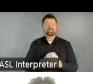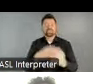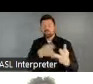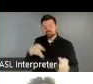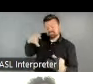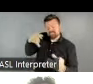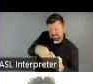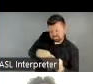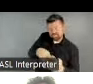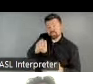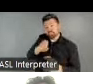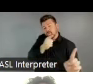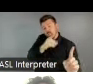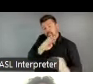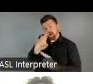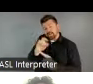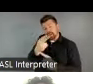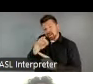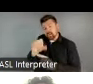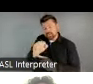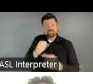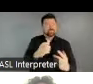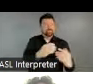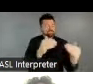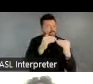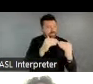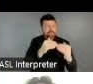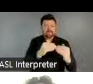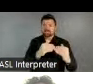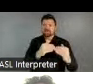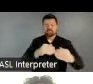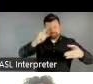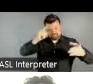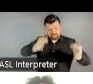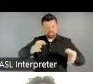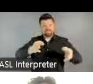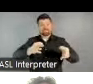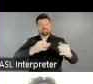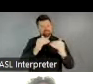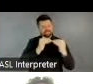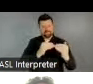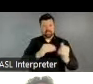commitment to equity and justice outlined in the President's 2021 executive order, ArtsHERE